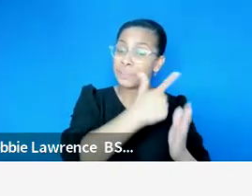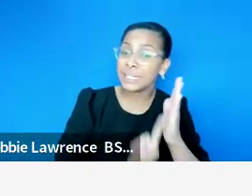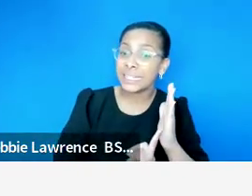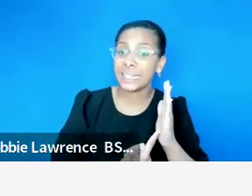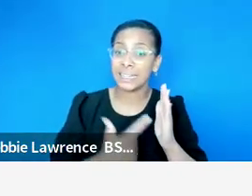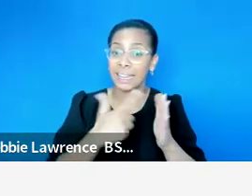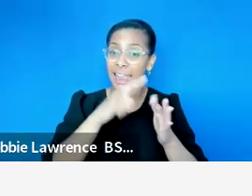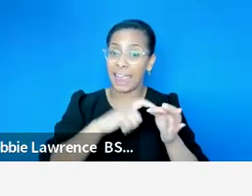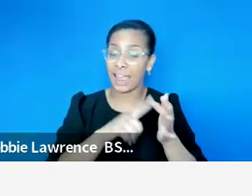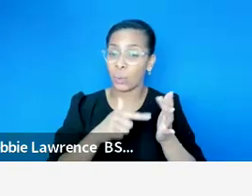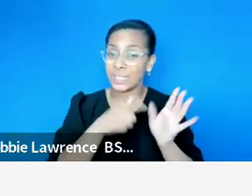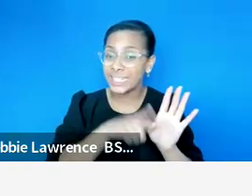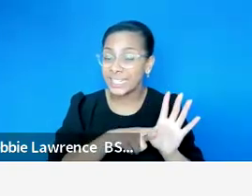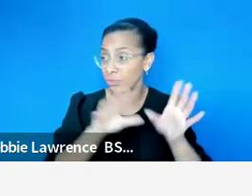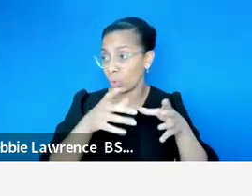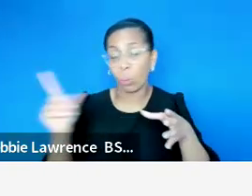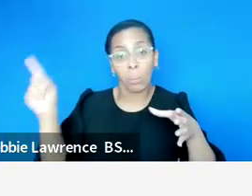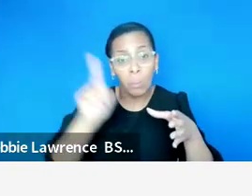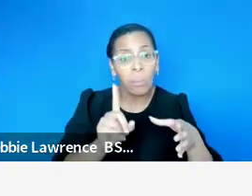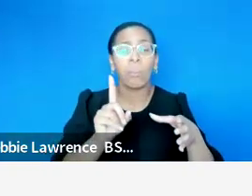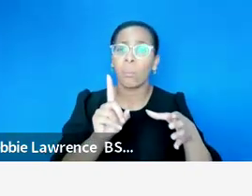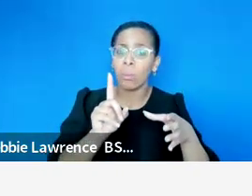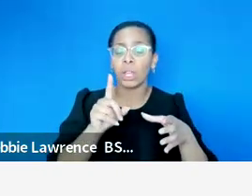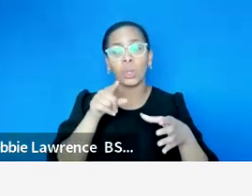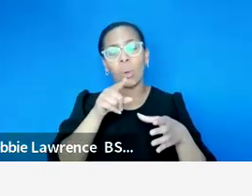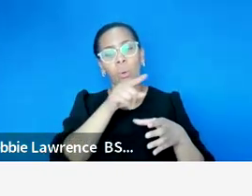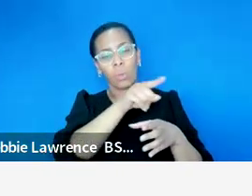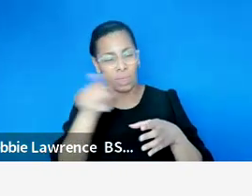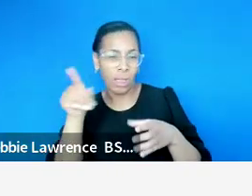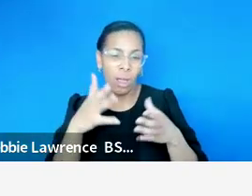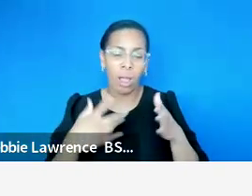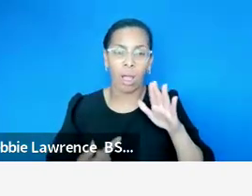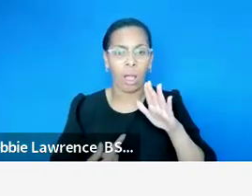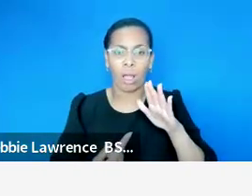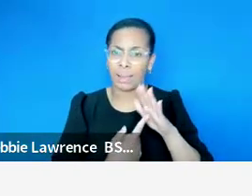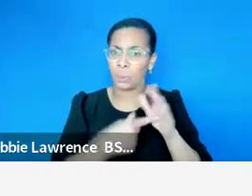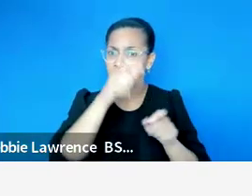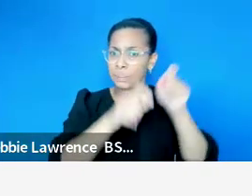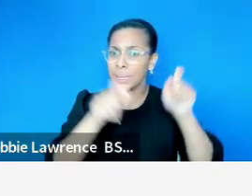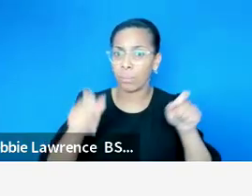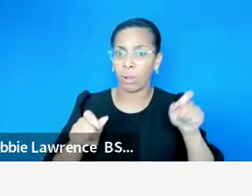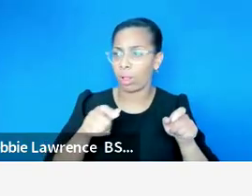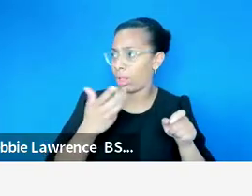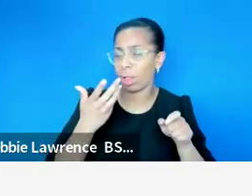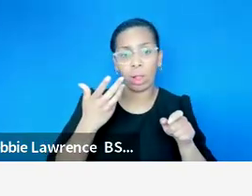And they're key players in the university's overall strategic